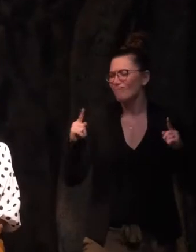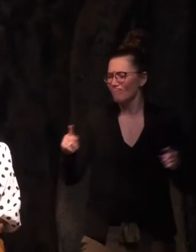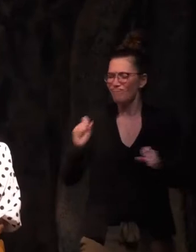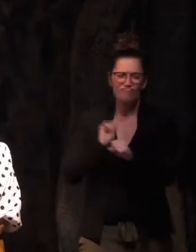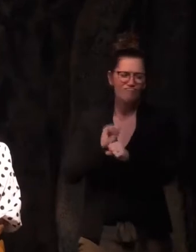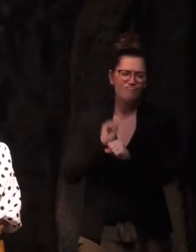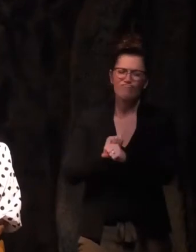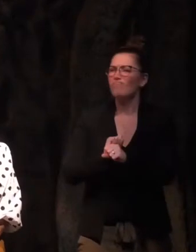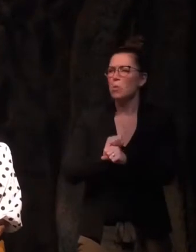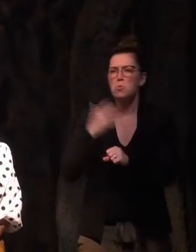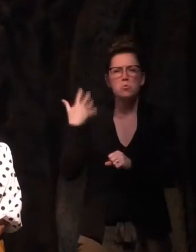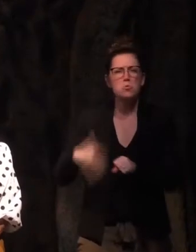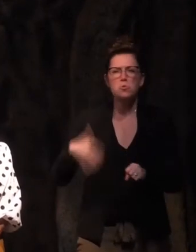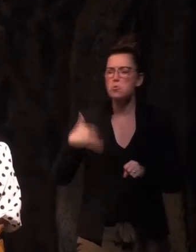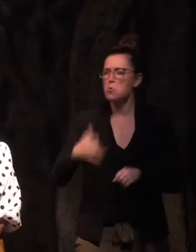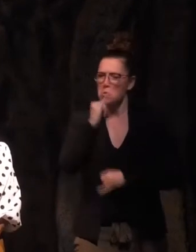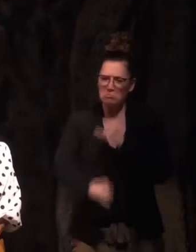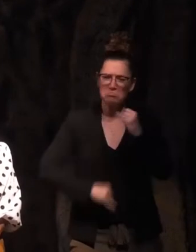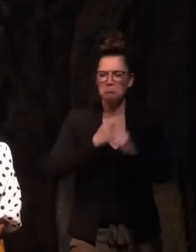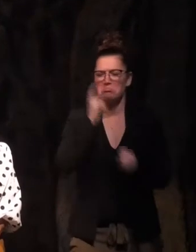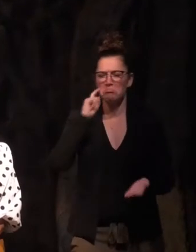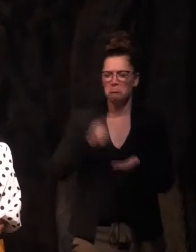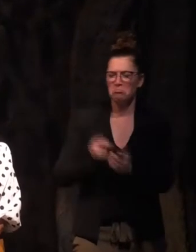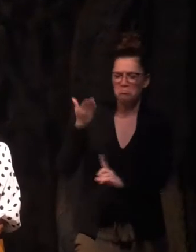universality of his artistic message